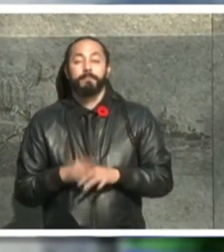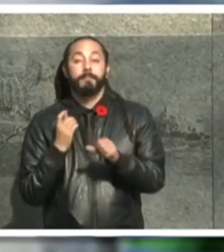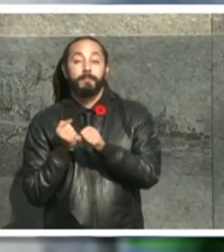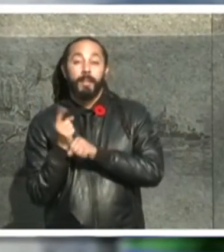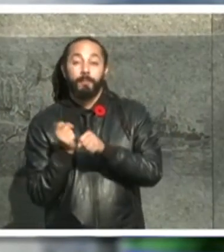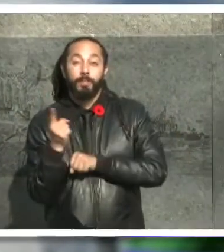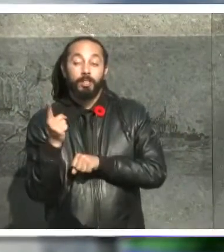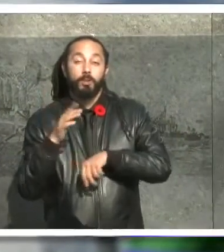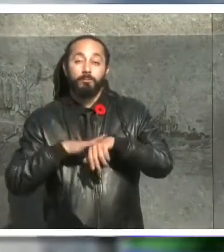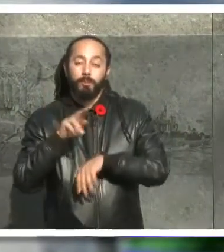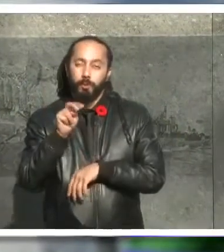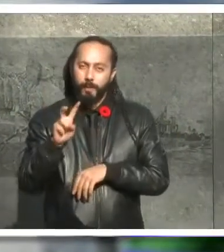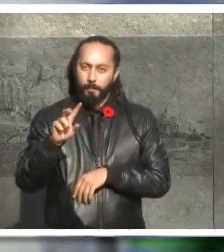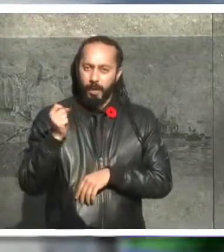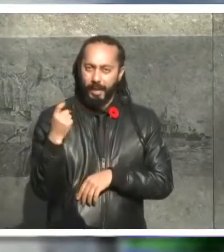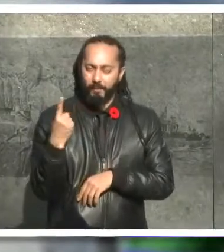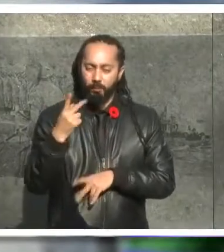honour to be here on remember State Farm